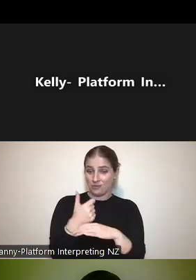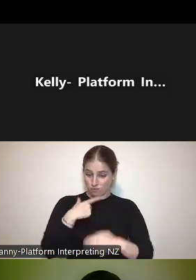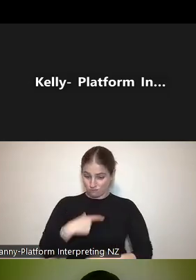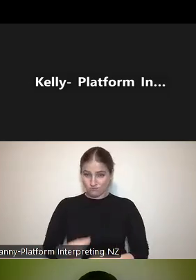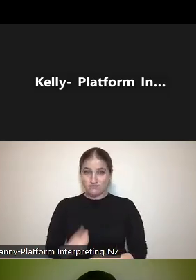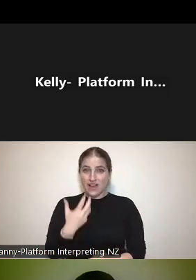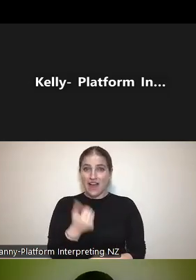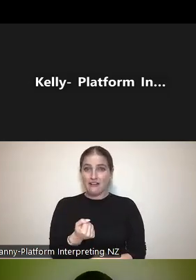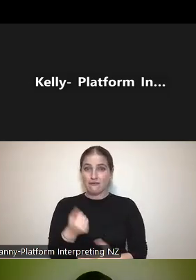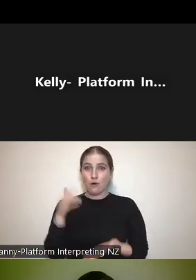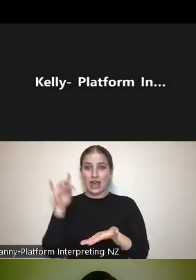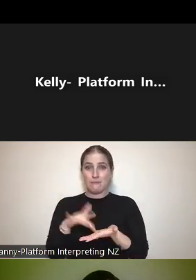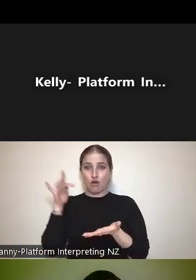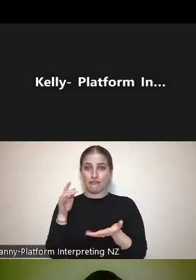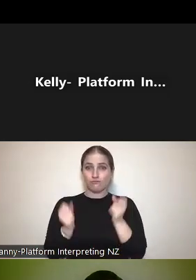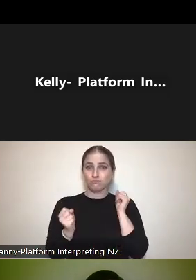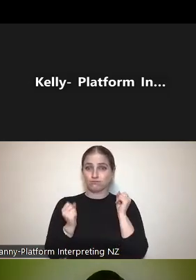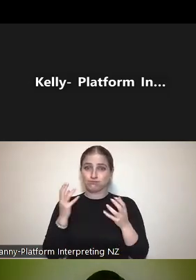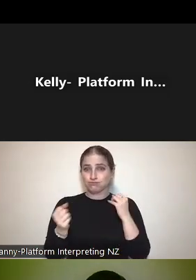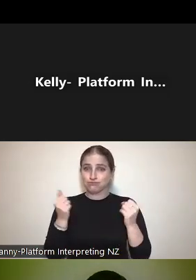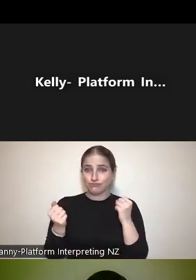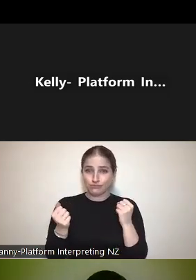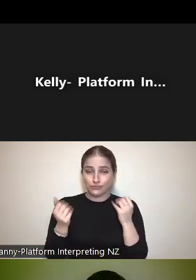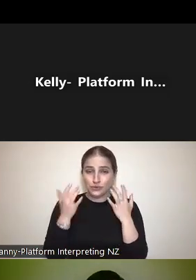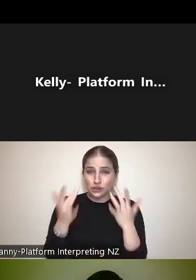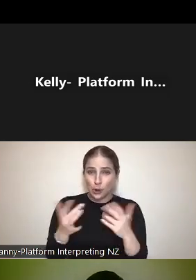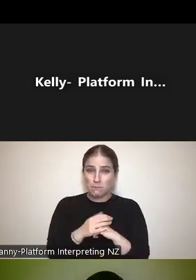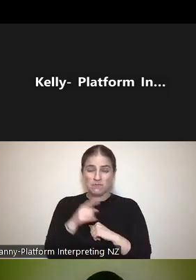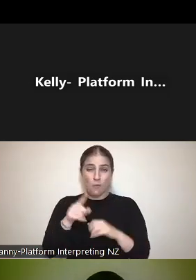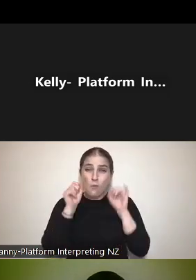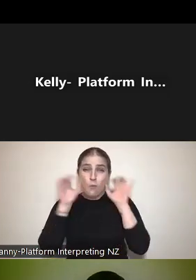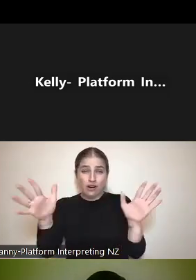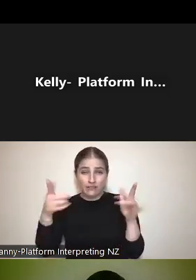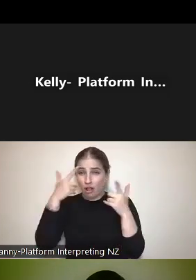Frankie Brown, had the wonderful idea of if audience don't want to